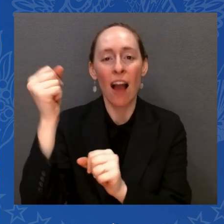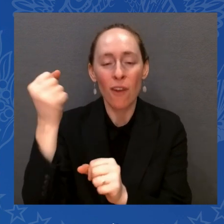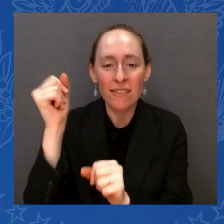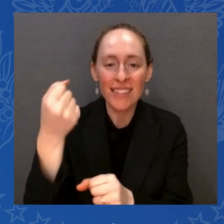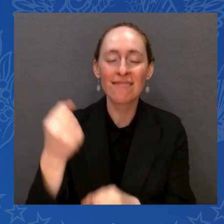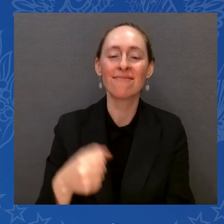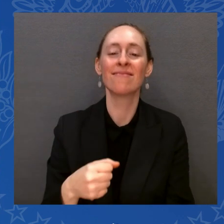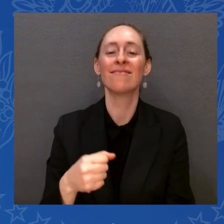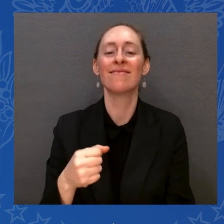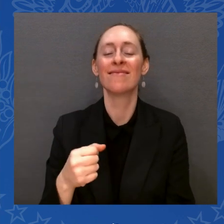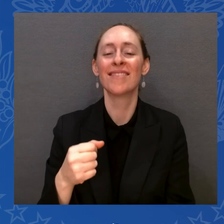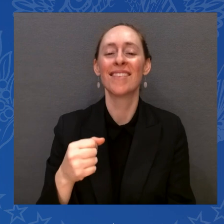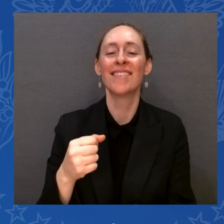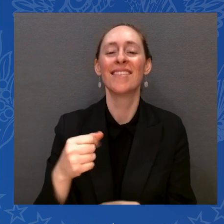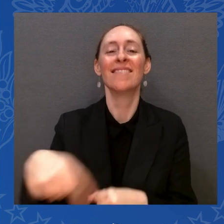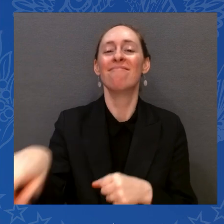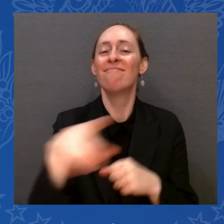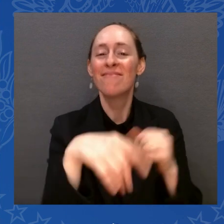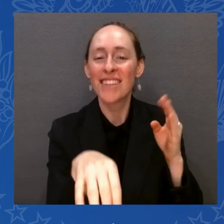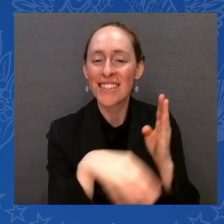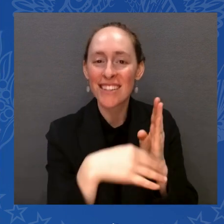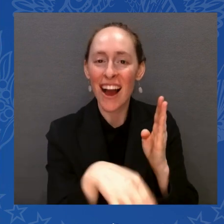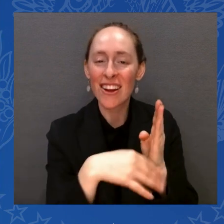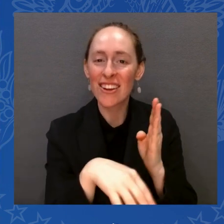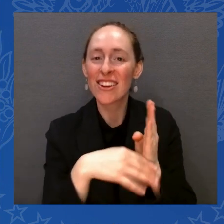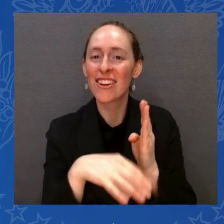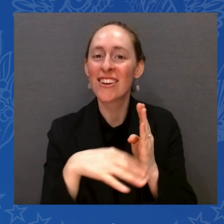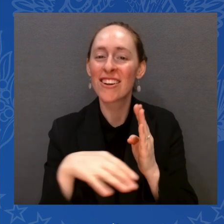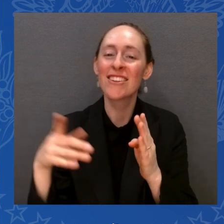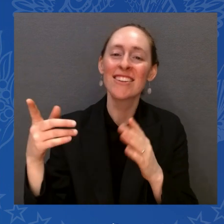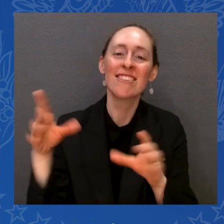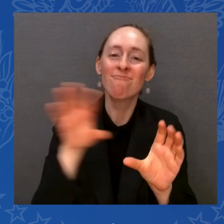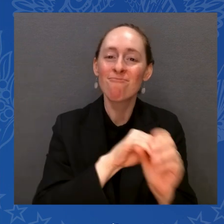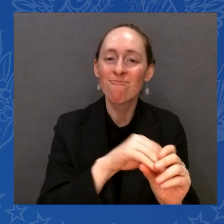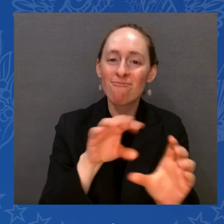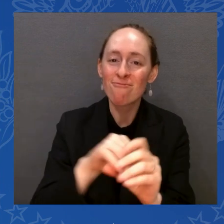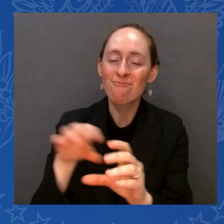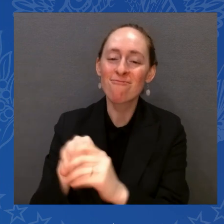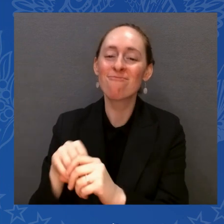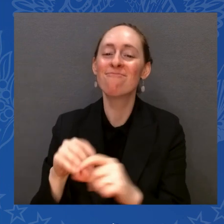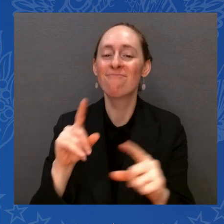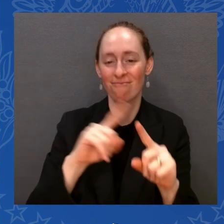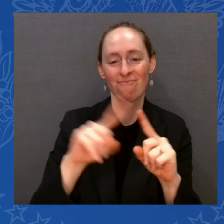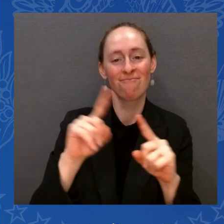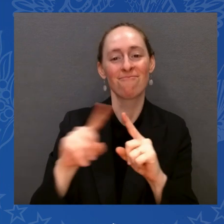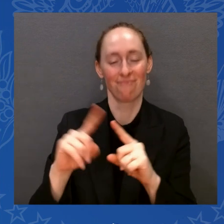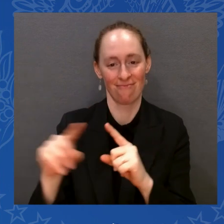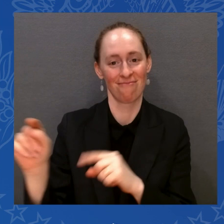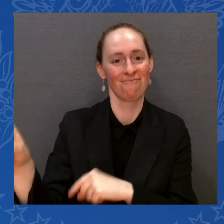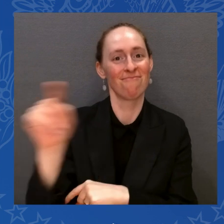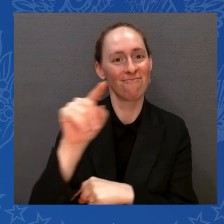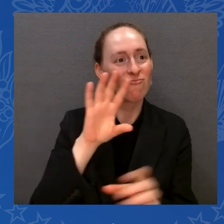All-State in both subjects -- in both sports. And she went off to school and she said, "I can't…" --